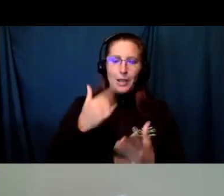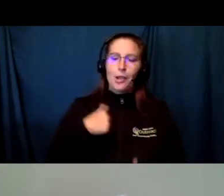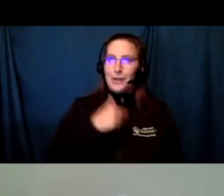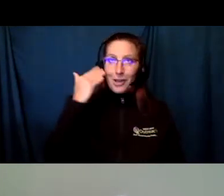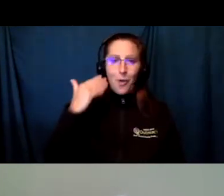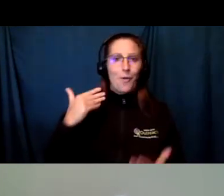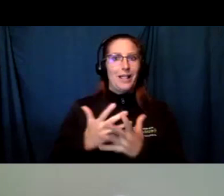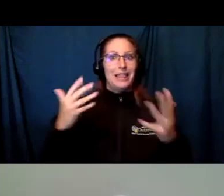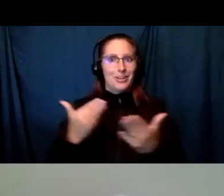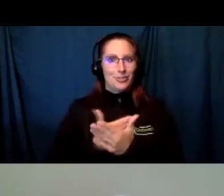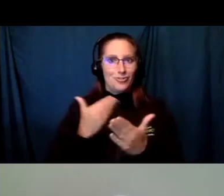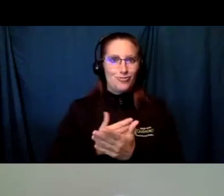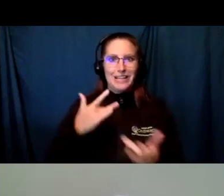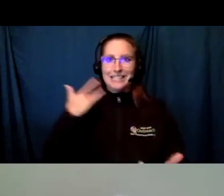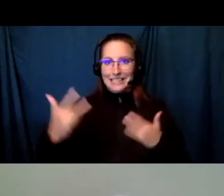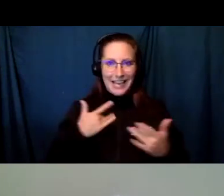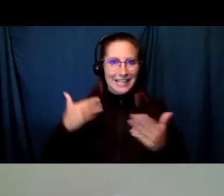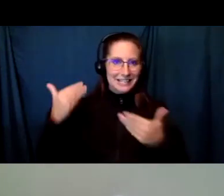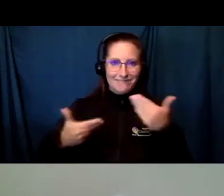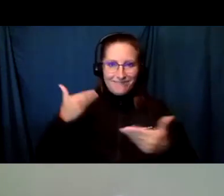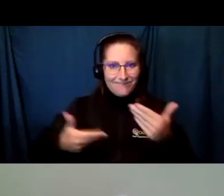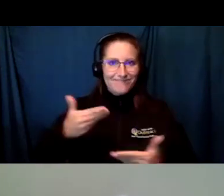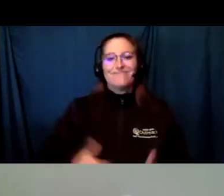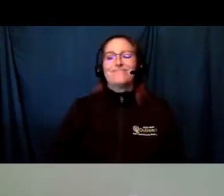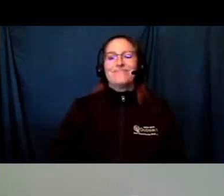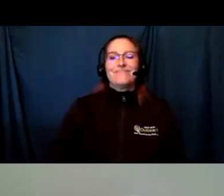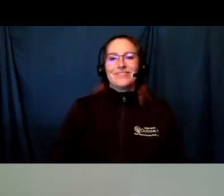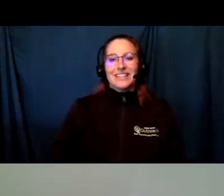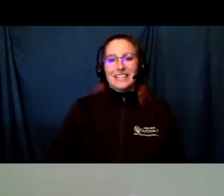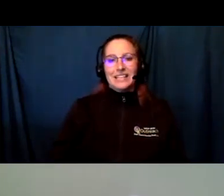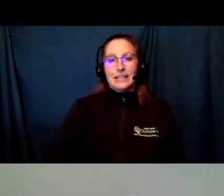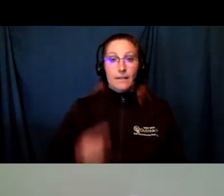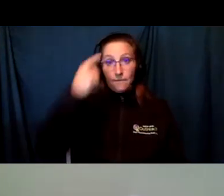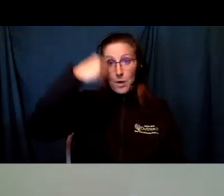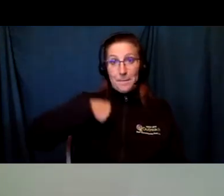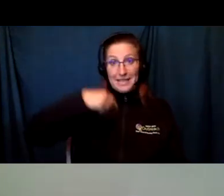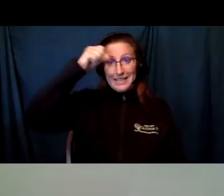and exciting changes coming down the line and for me, I've been doing this as long as Elizabeth